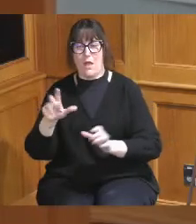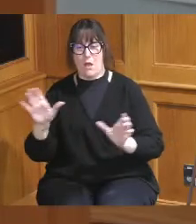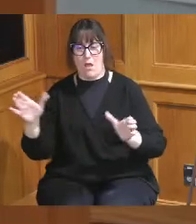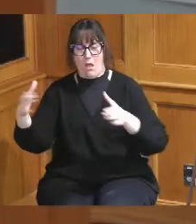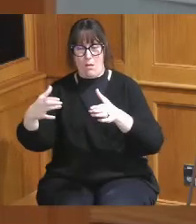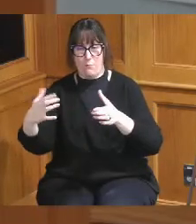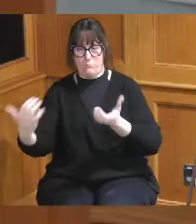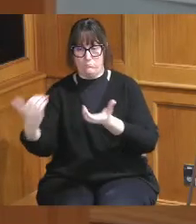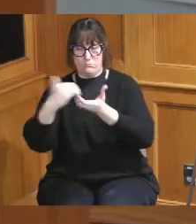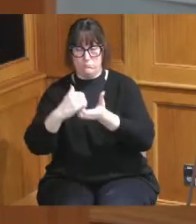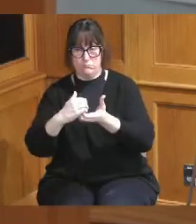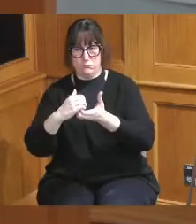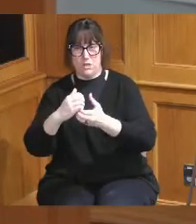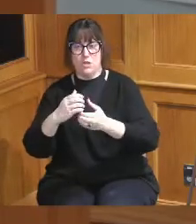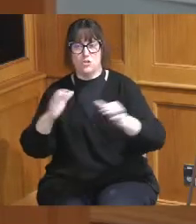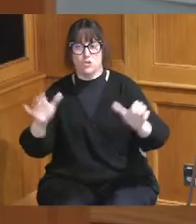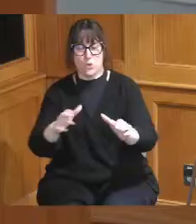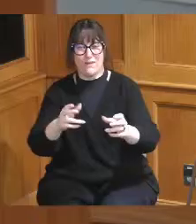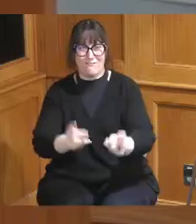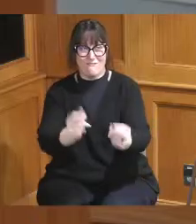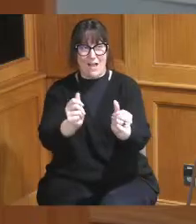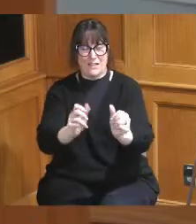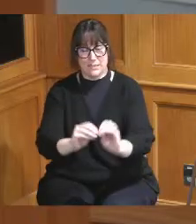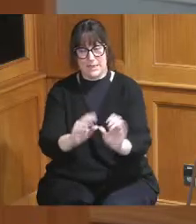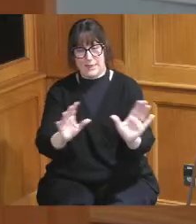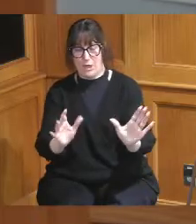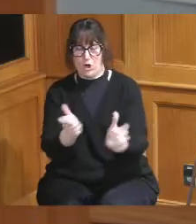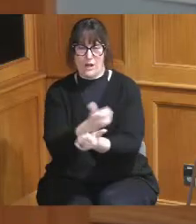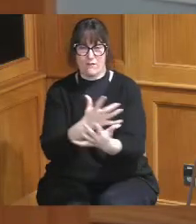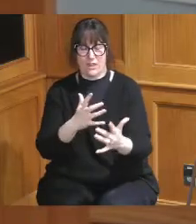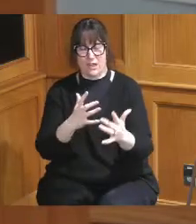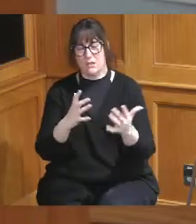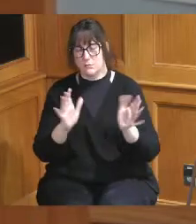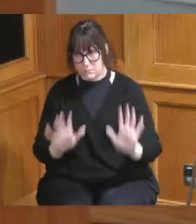influence it to move faster or to be clearer or all sort of different things that that's direction